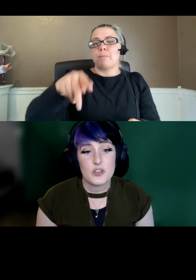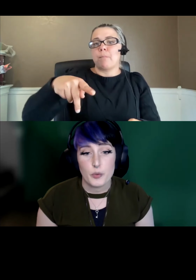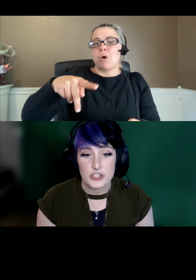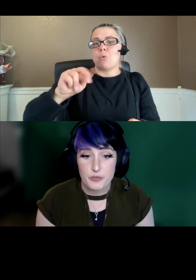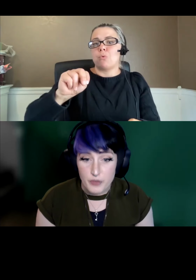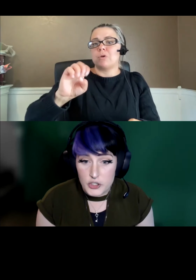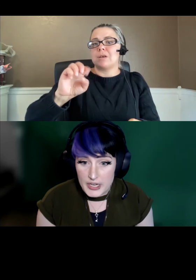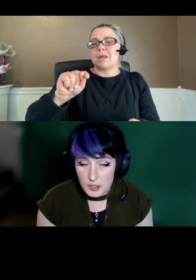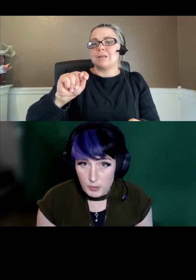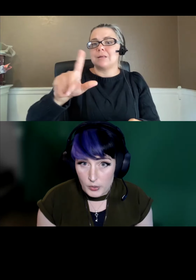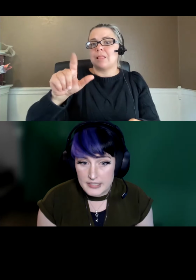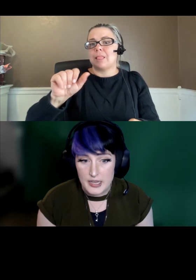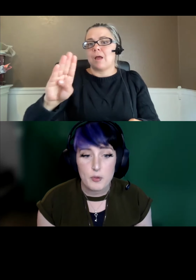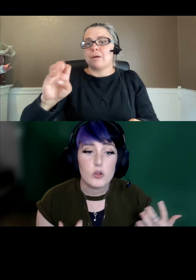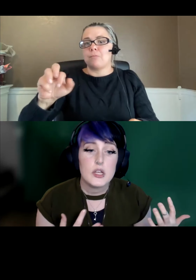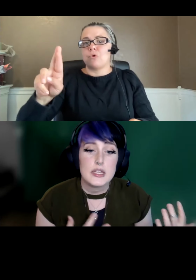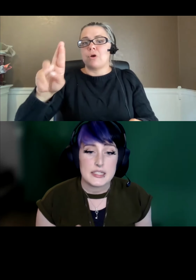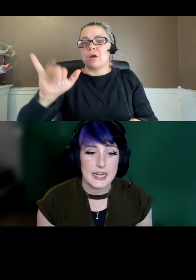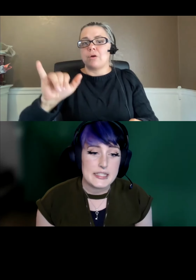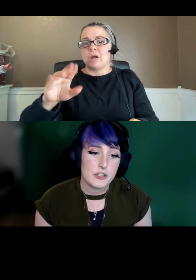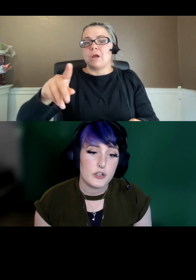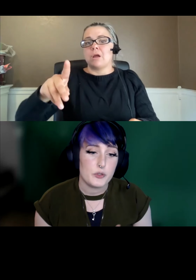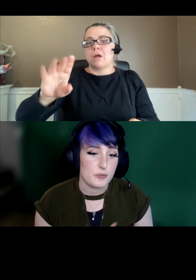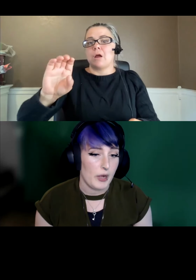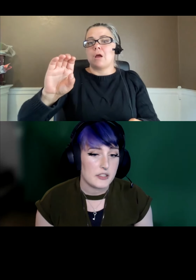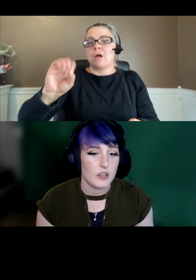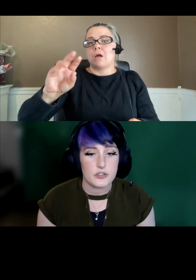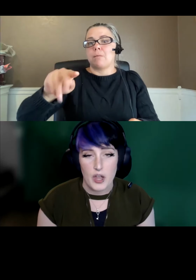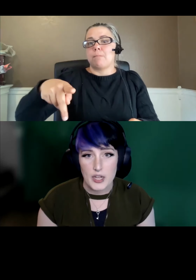which is a functioning component example. Design standards, which is brands, colors,